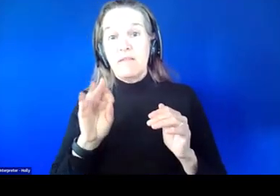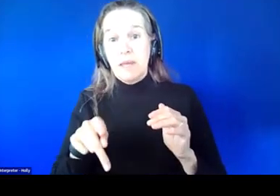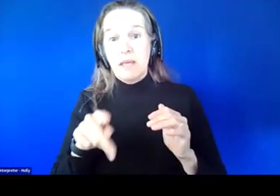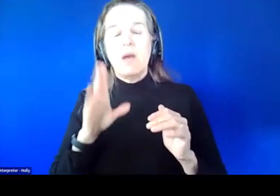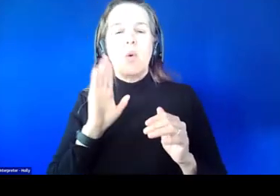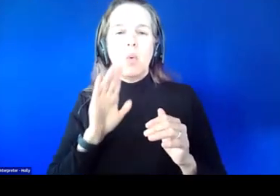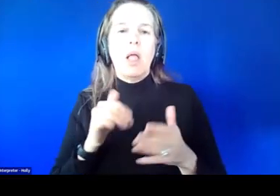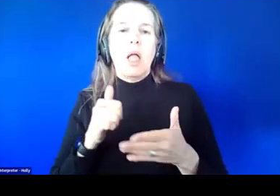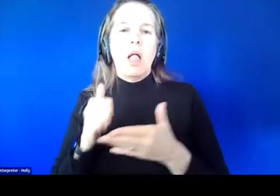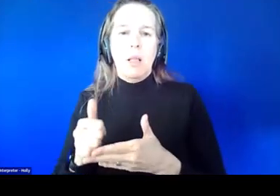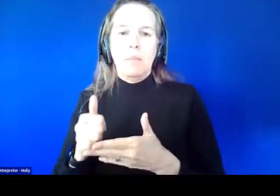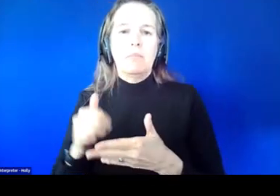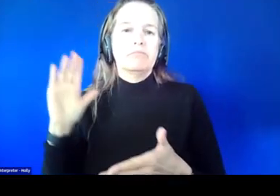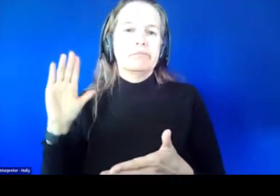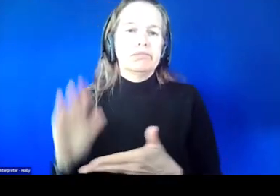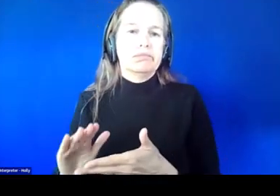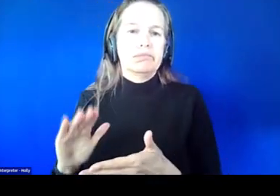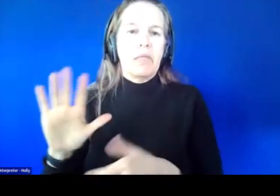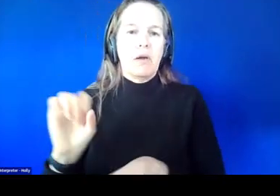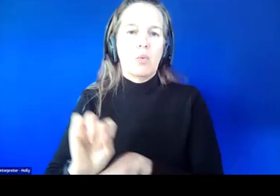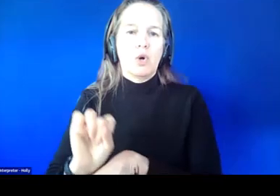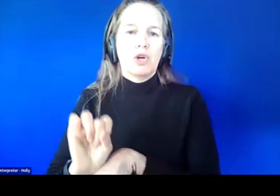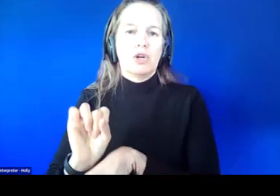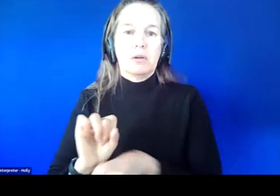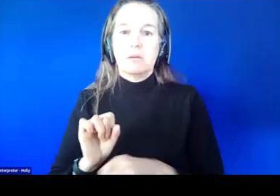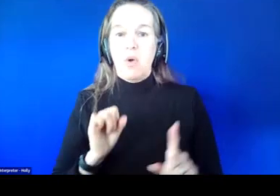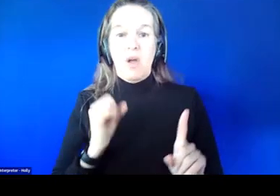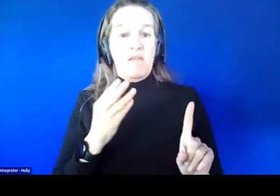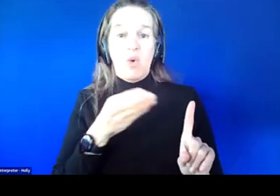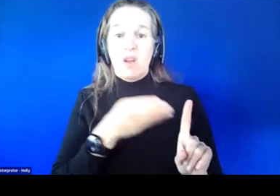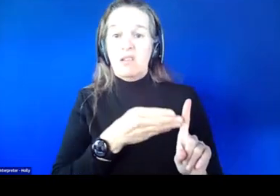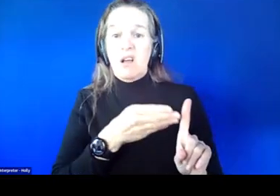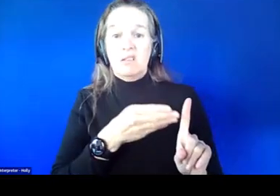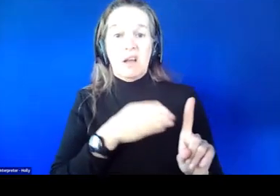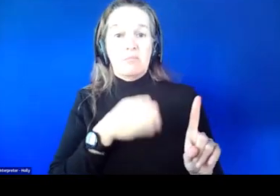they have one contact person um you know one review